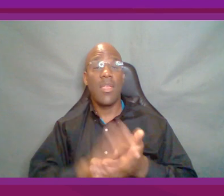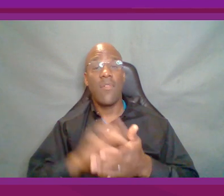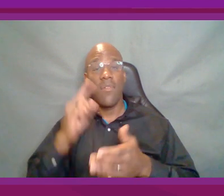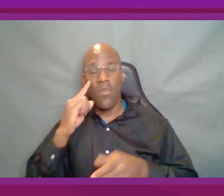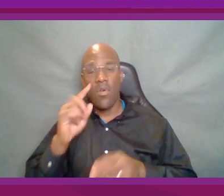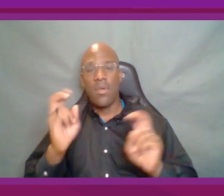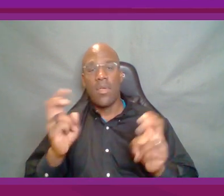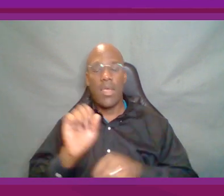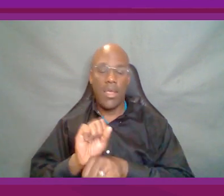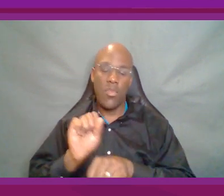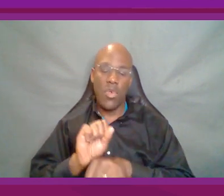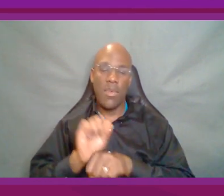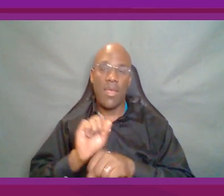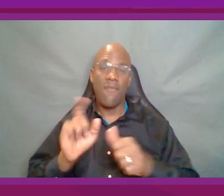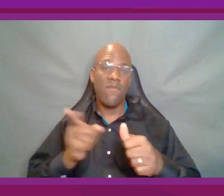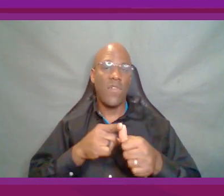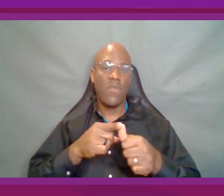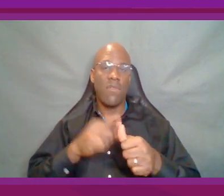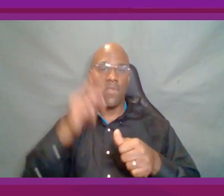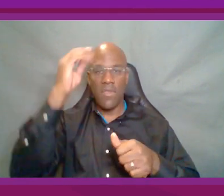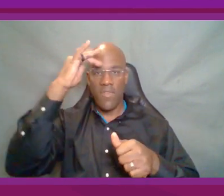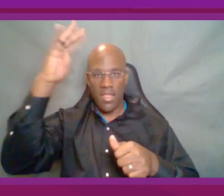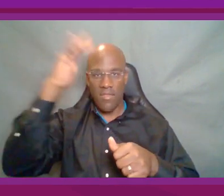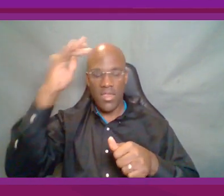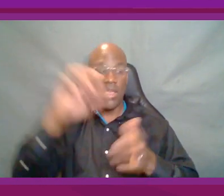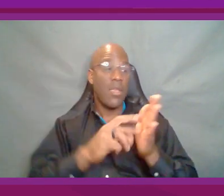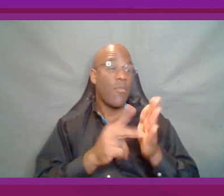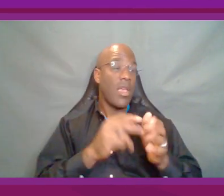and that employment first philosophy is that all people with disabilities can work